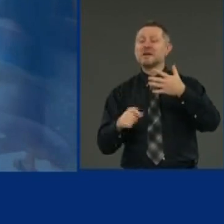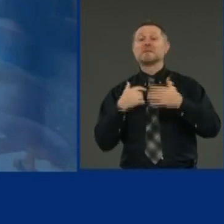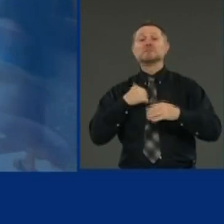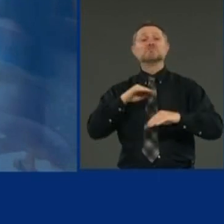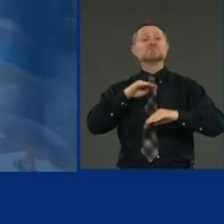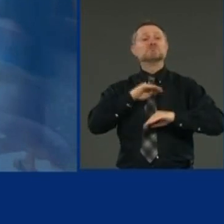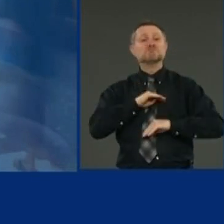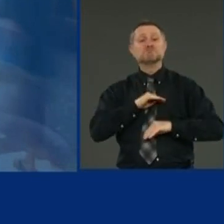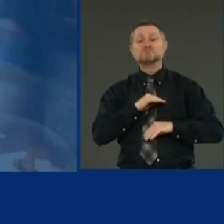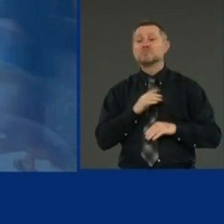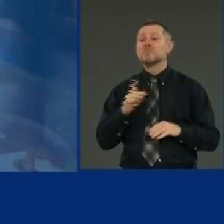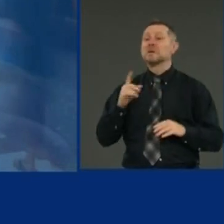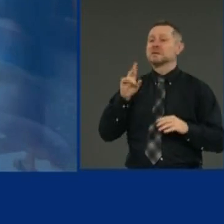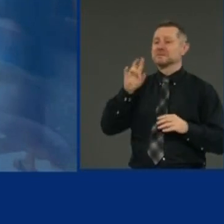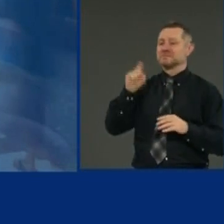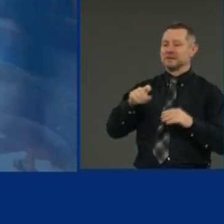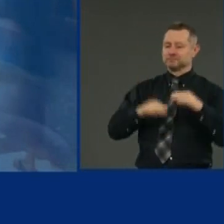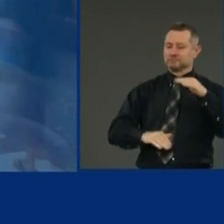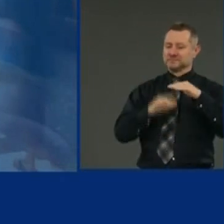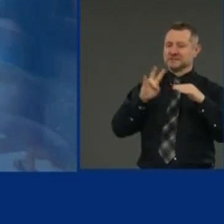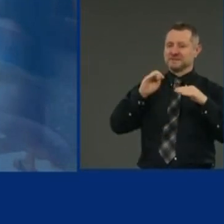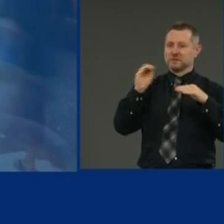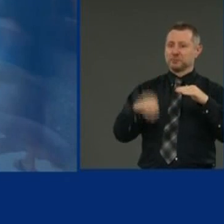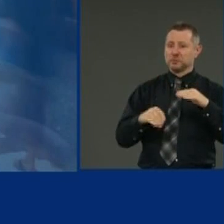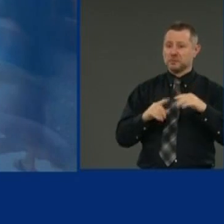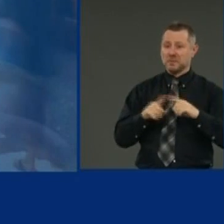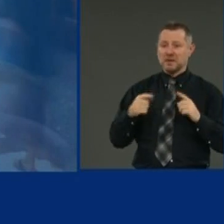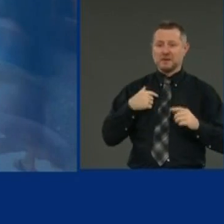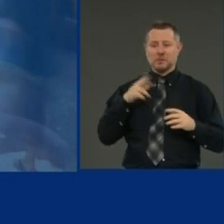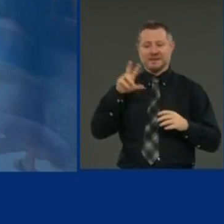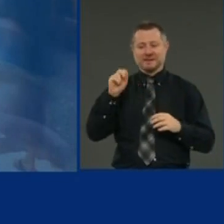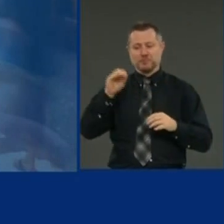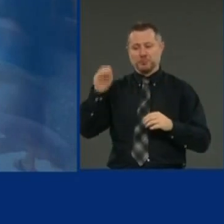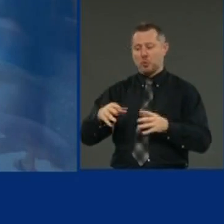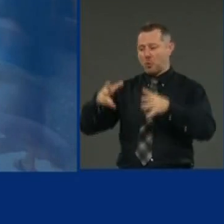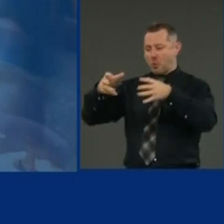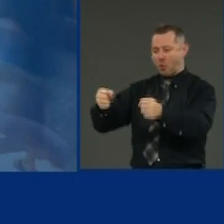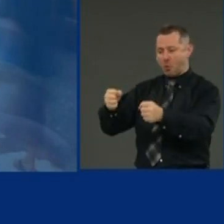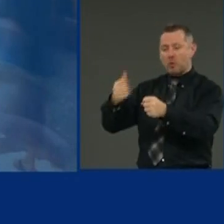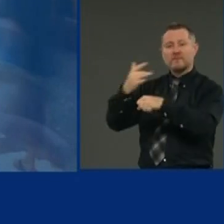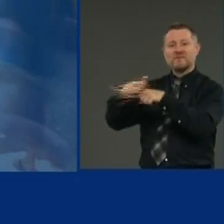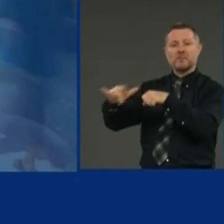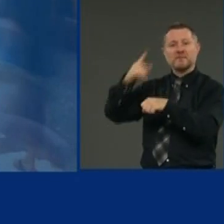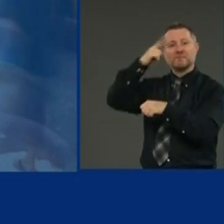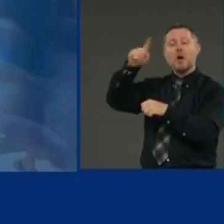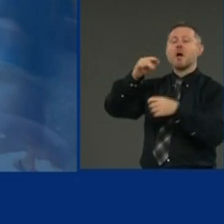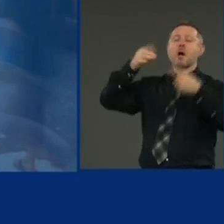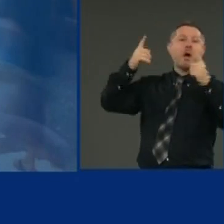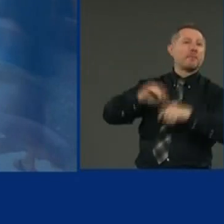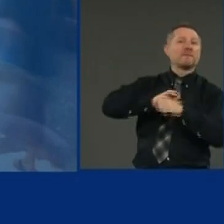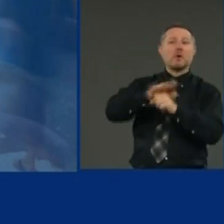BUT WE ARE ON TRACK TO MEET ALL OF THE METRICS, HOSPITAL CAPACITY OF 70 PERCENT.